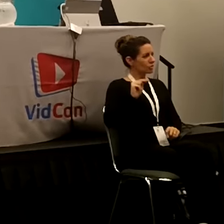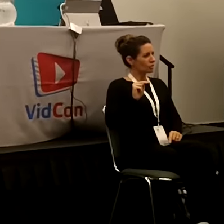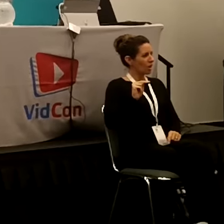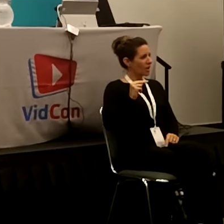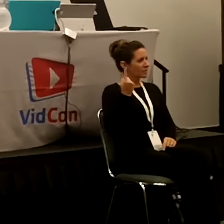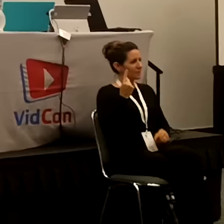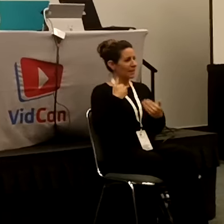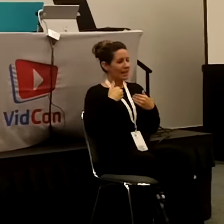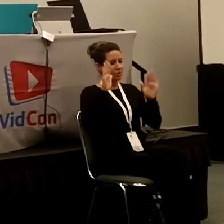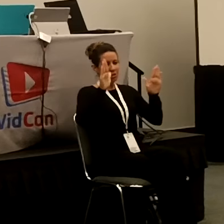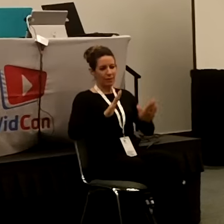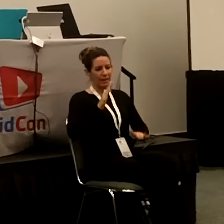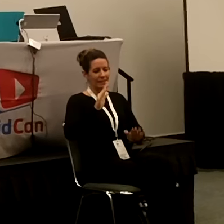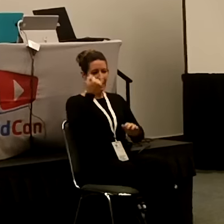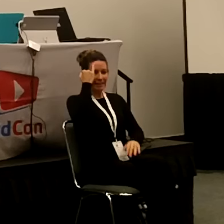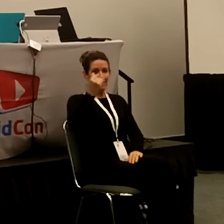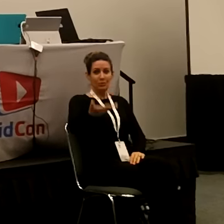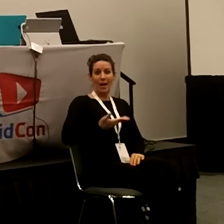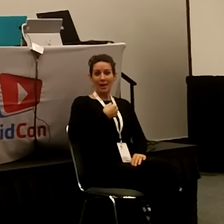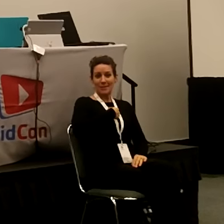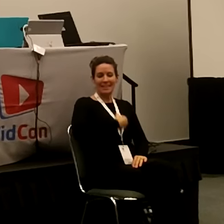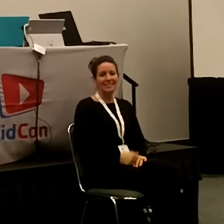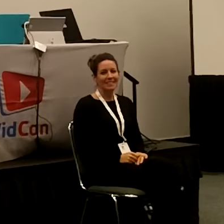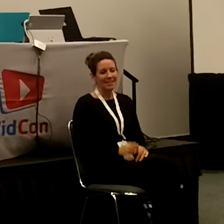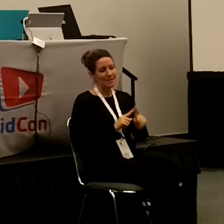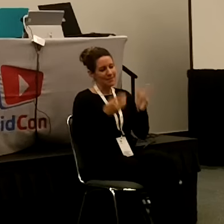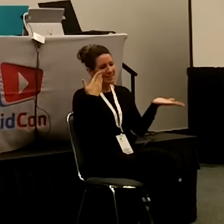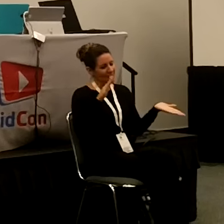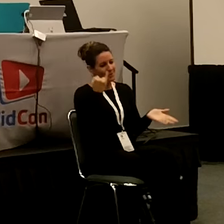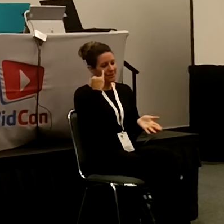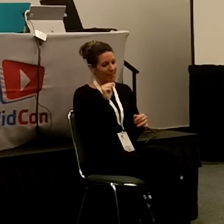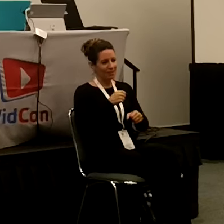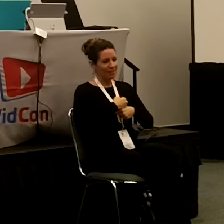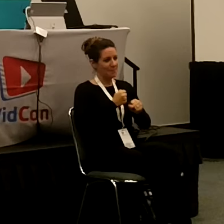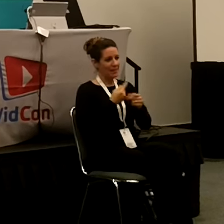But actually, okay, I don't know if I can make this little announcement,